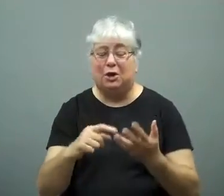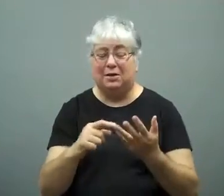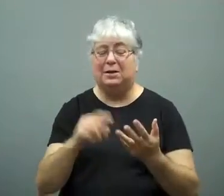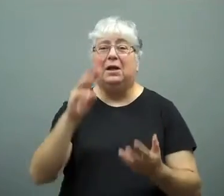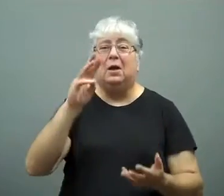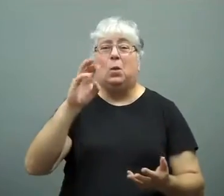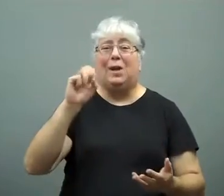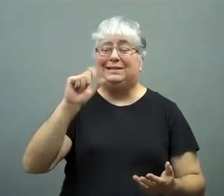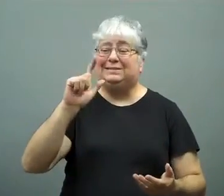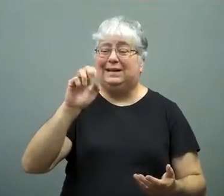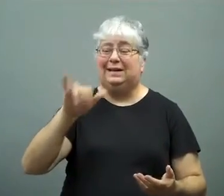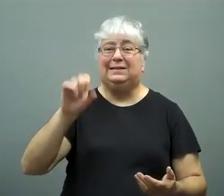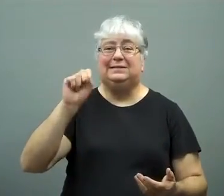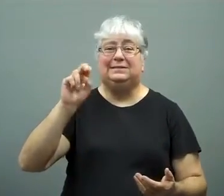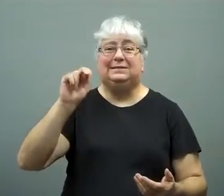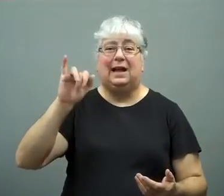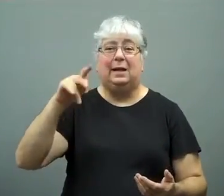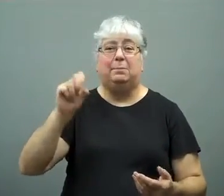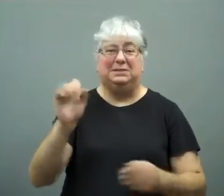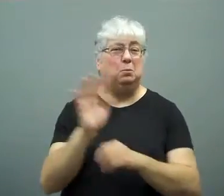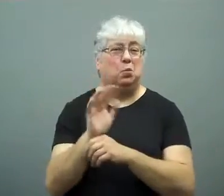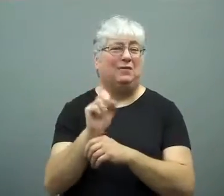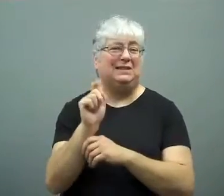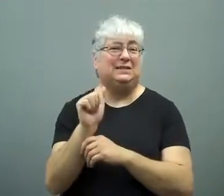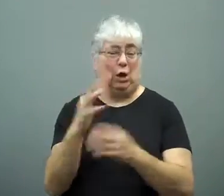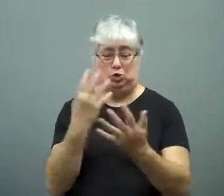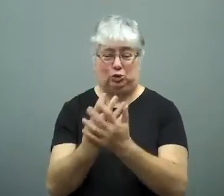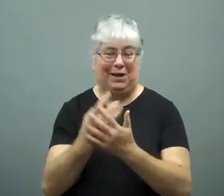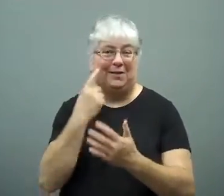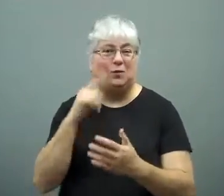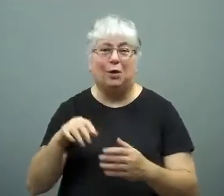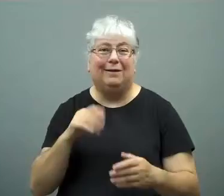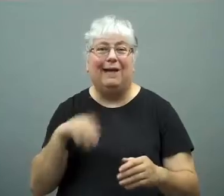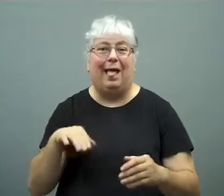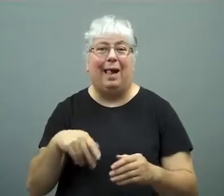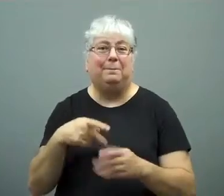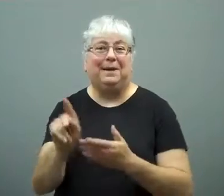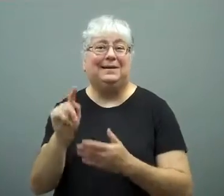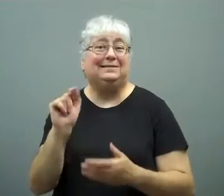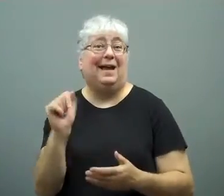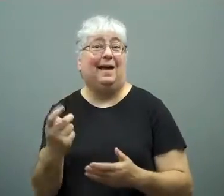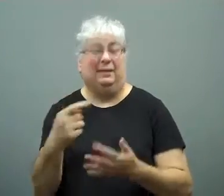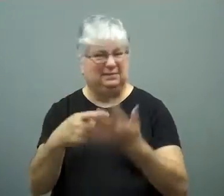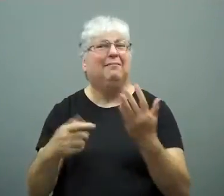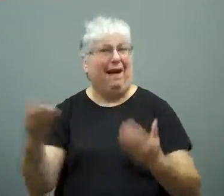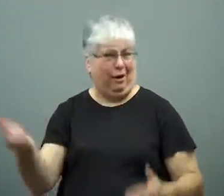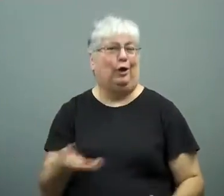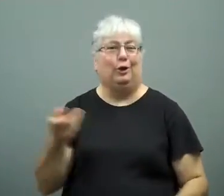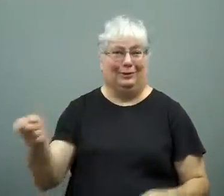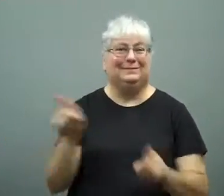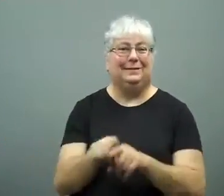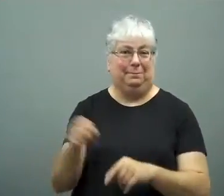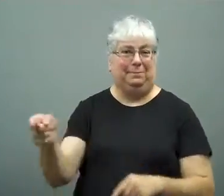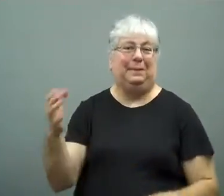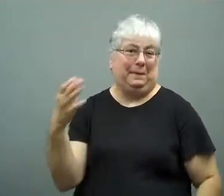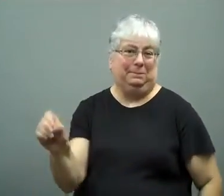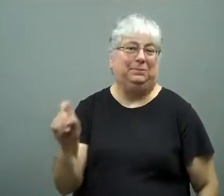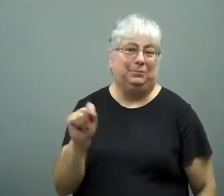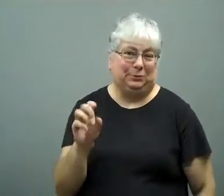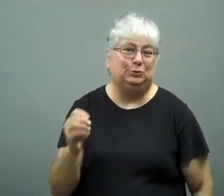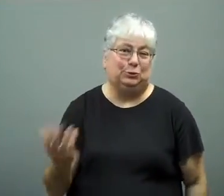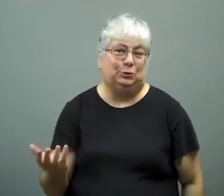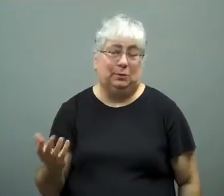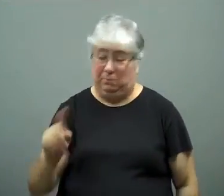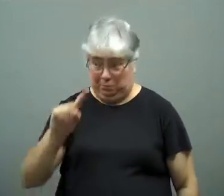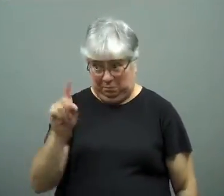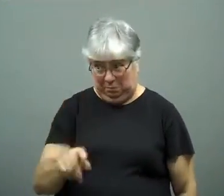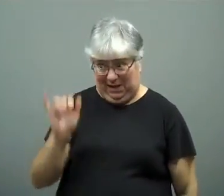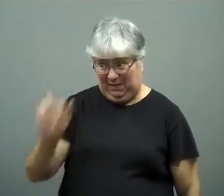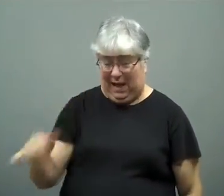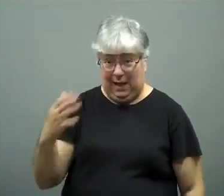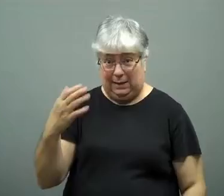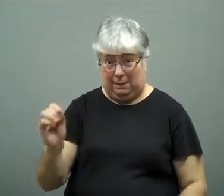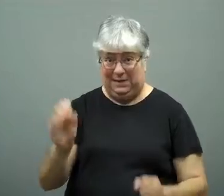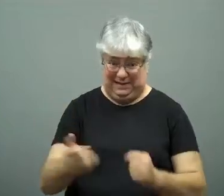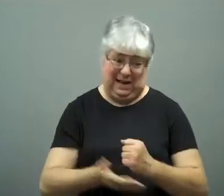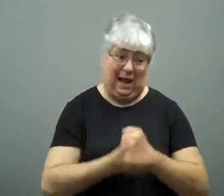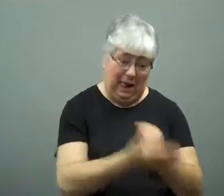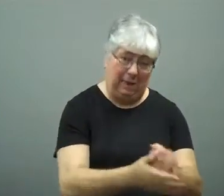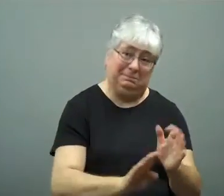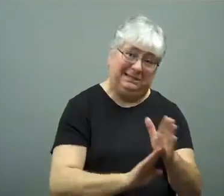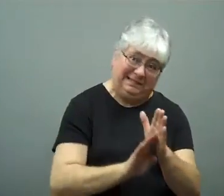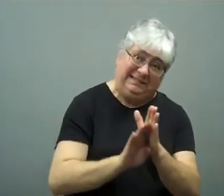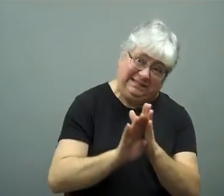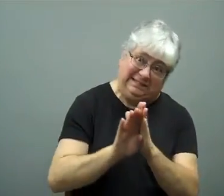and Wesley Snipes, the movie star jailed for income tax evasion,